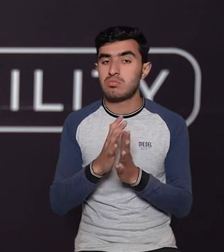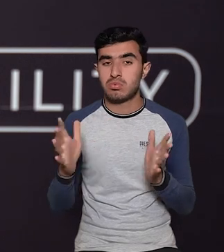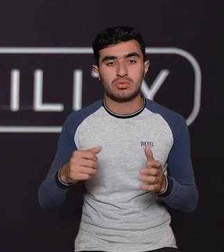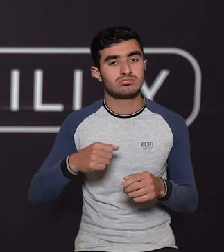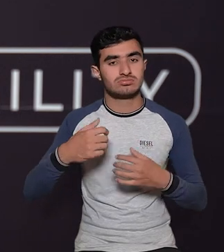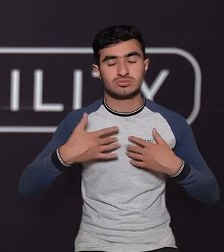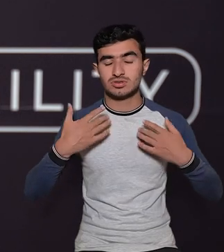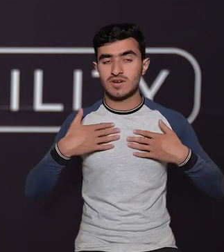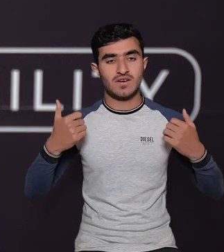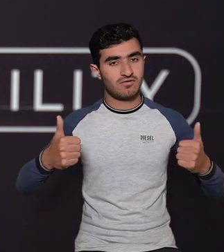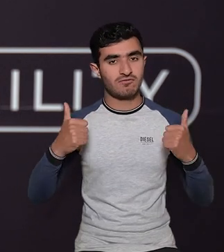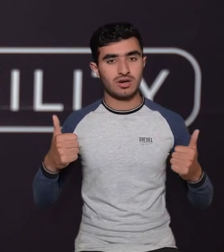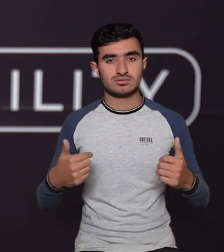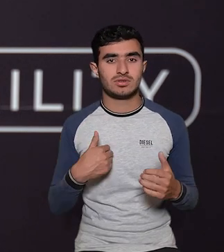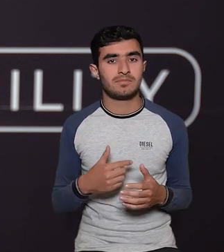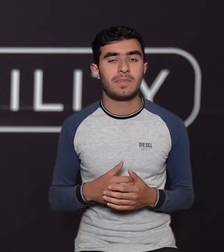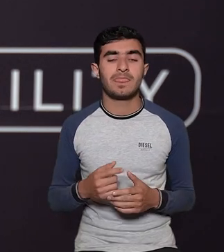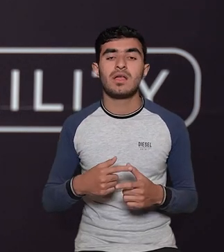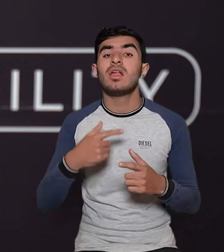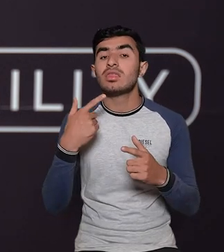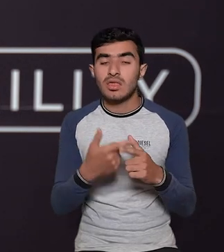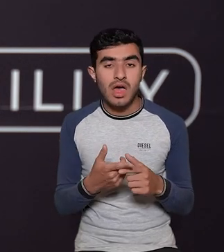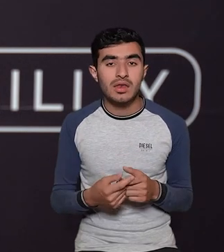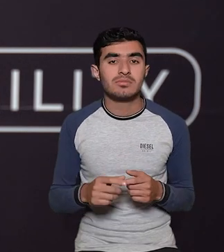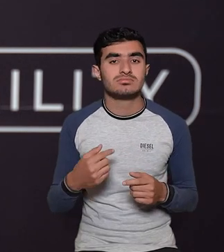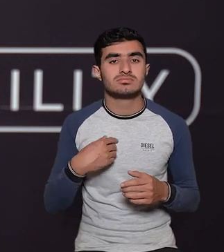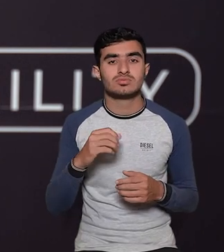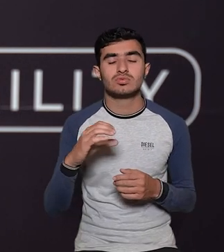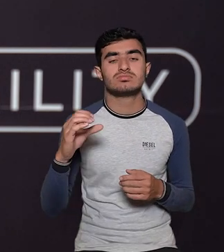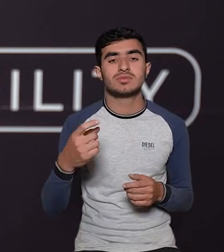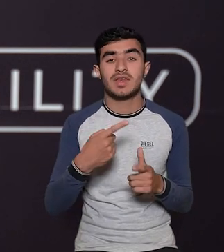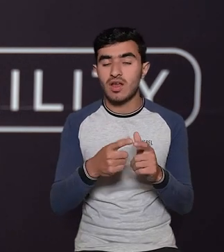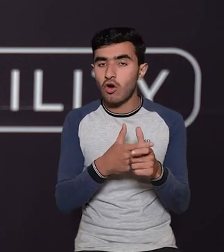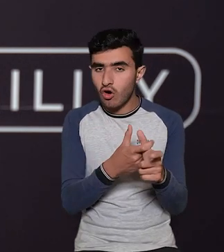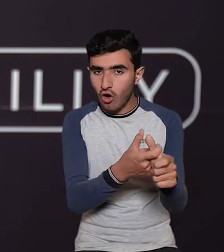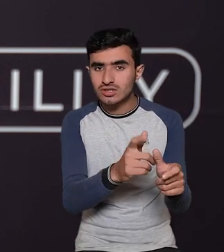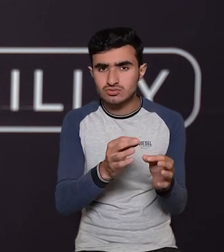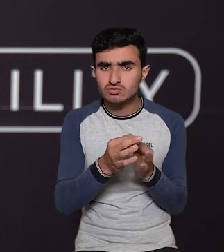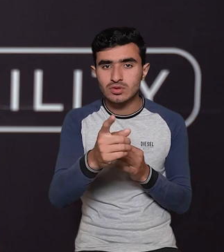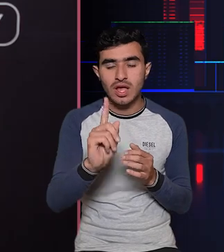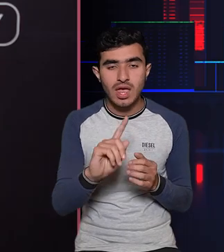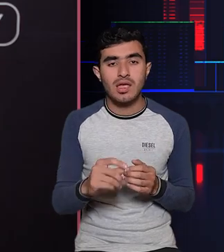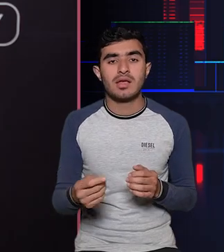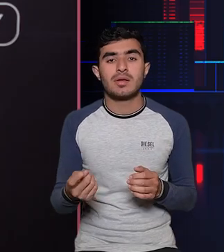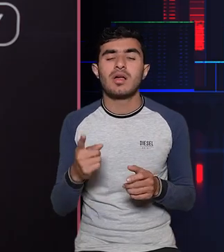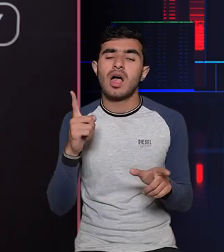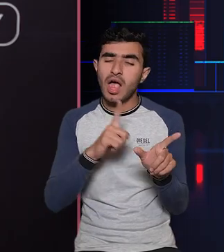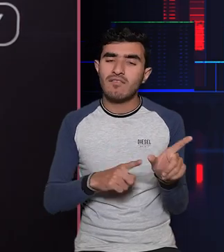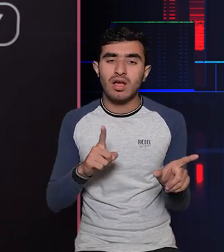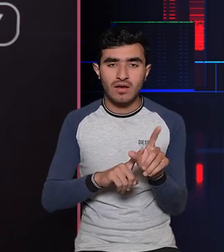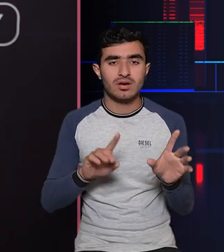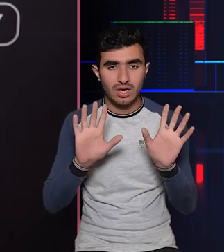this thing helped me a lot in sports.